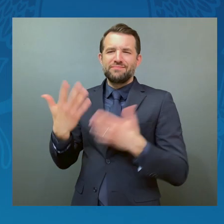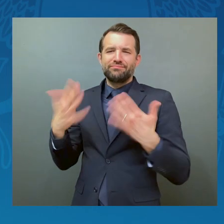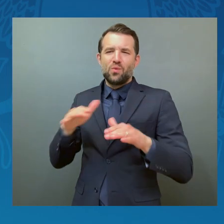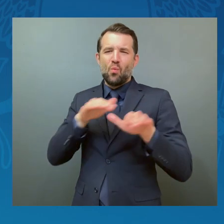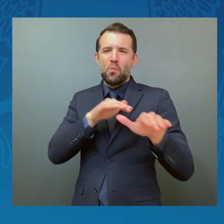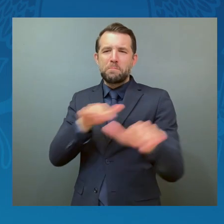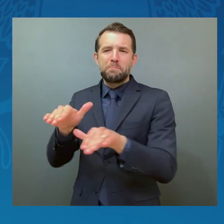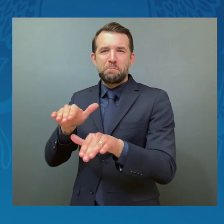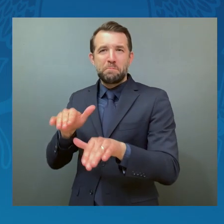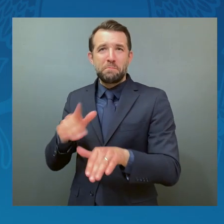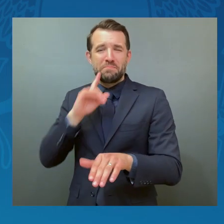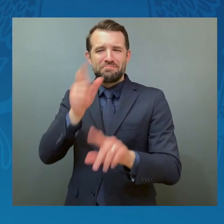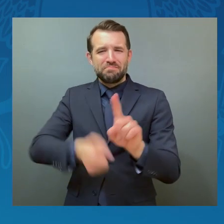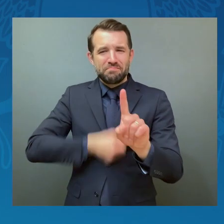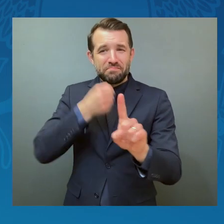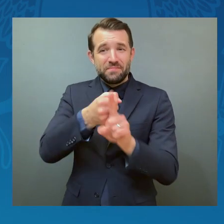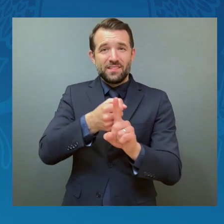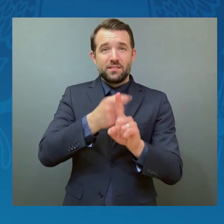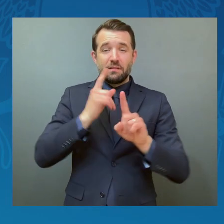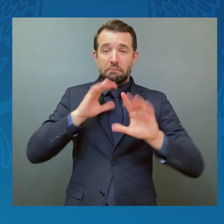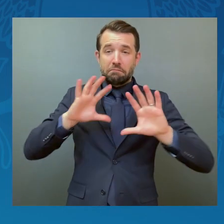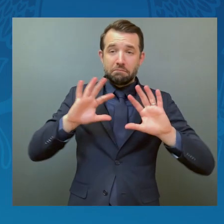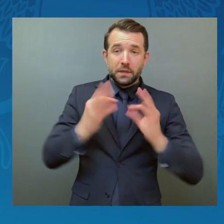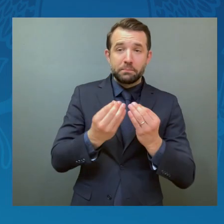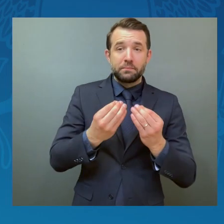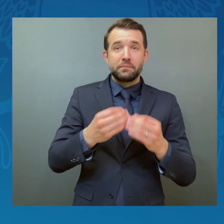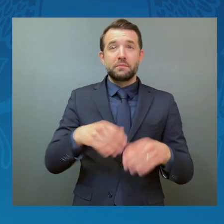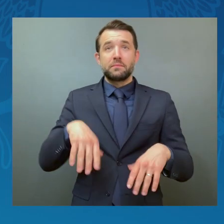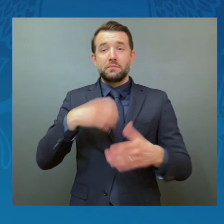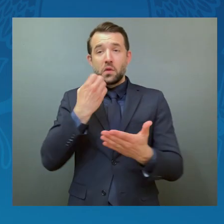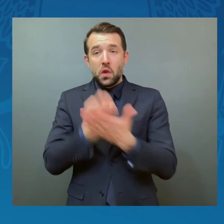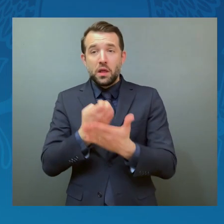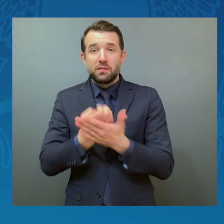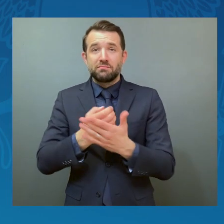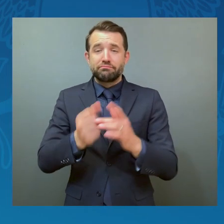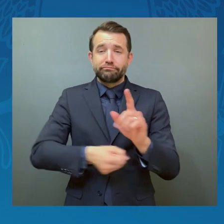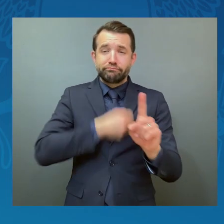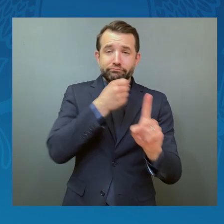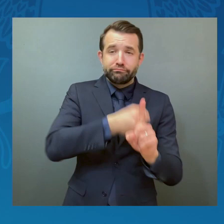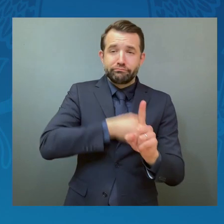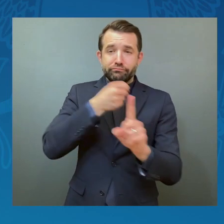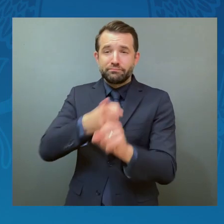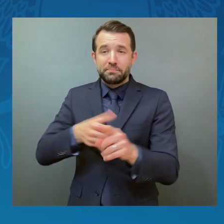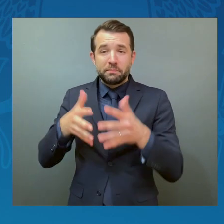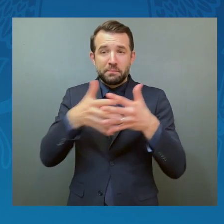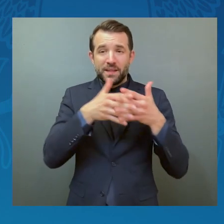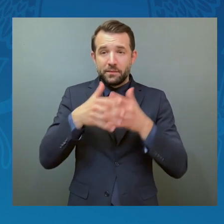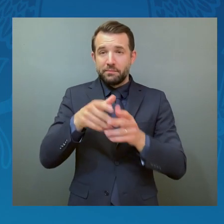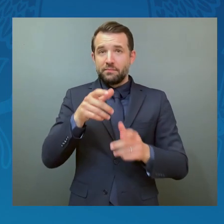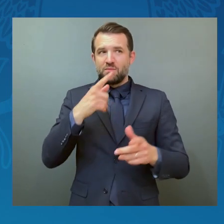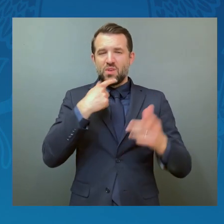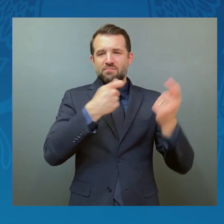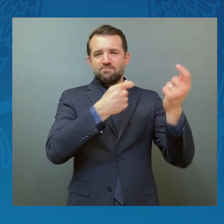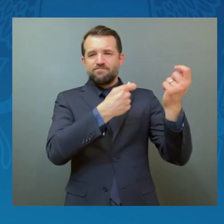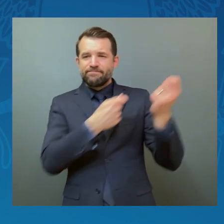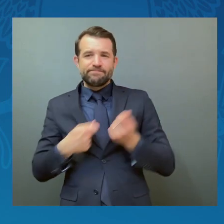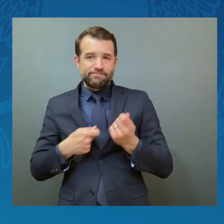our economy, and our country. It's long pass time that we do something about it. Under the leadership of President Biden